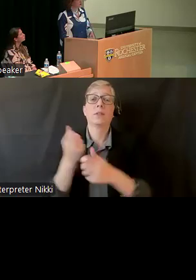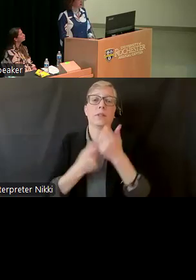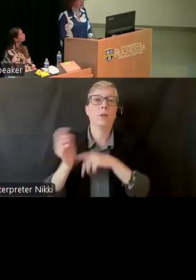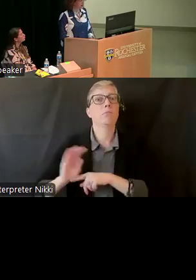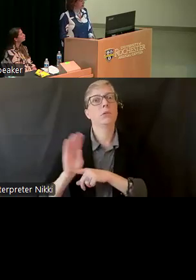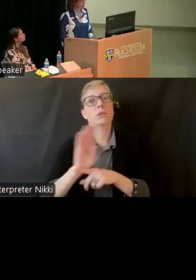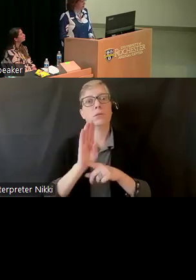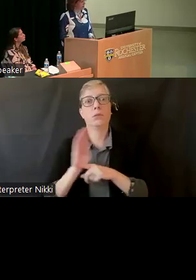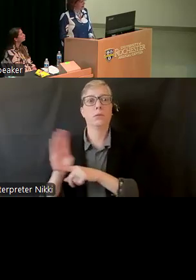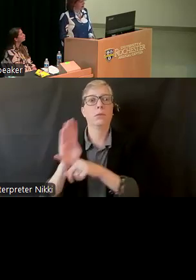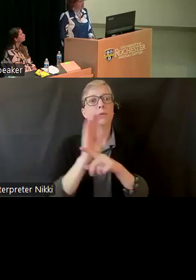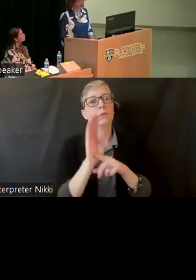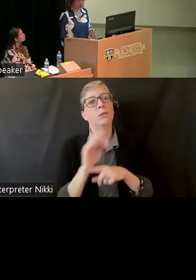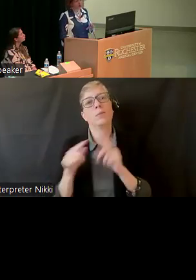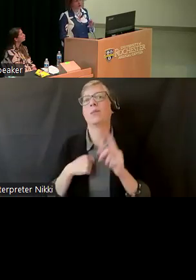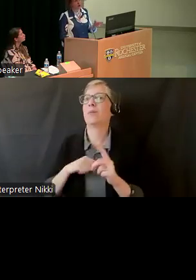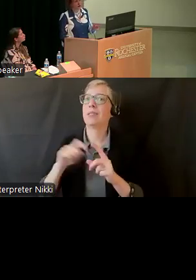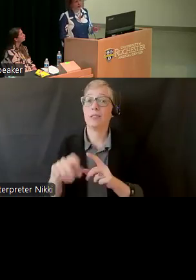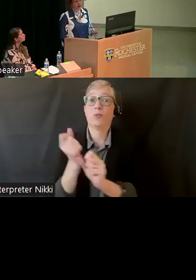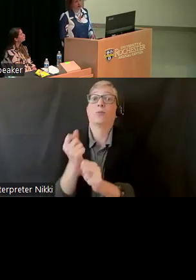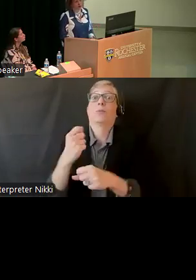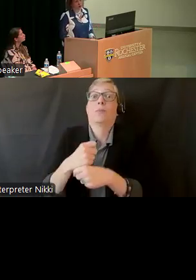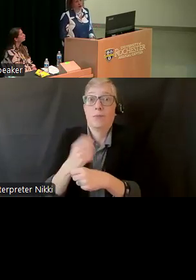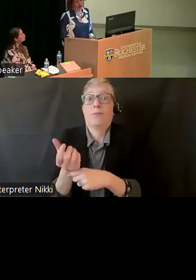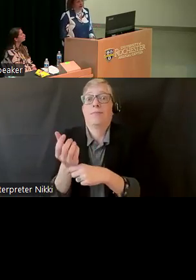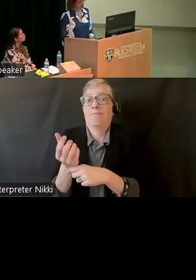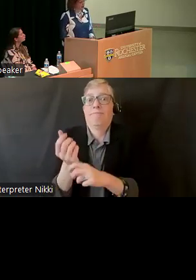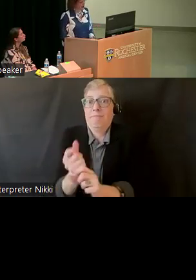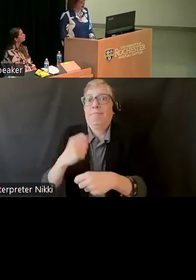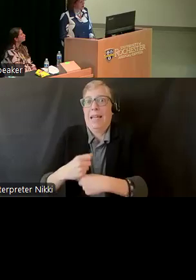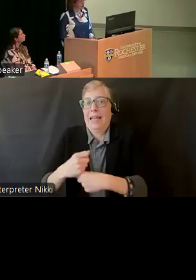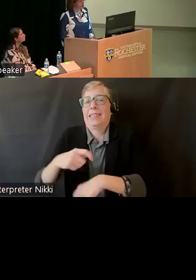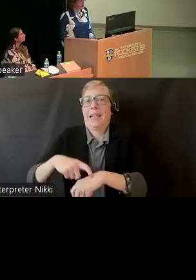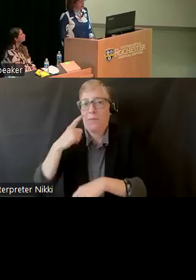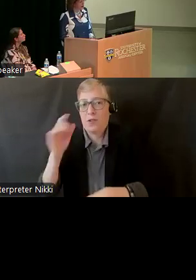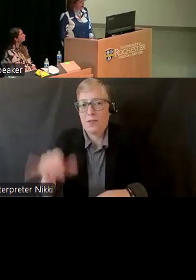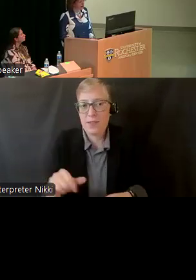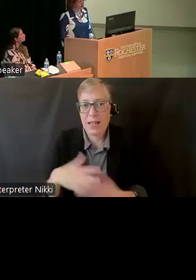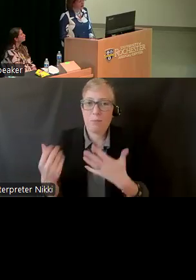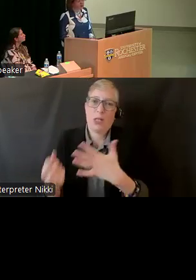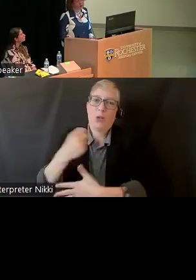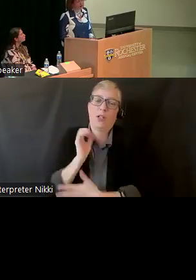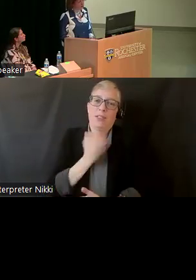creating time for these things or or prioritizing our well-being in the workplace not enough support